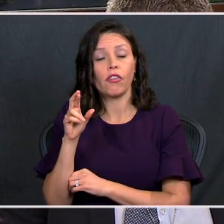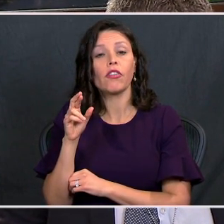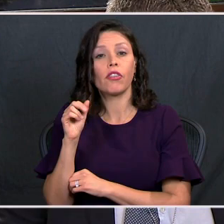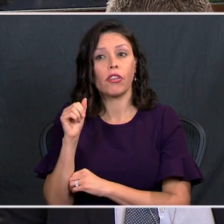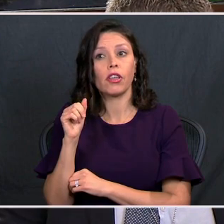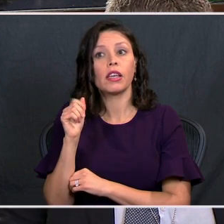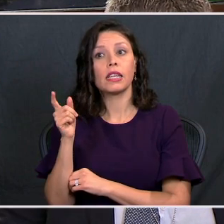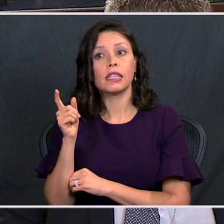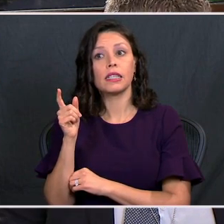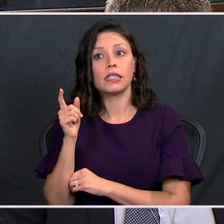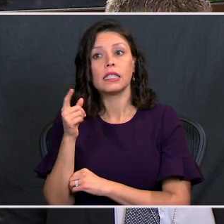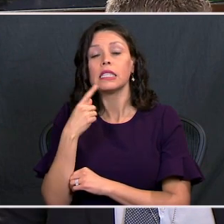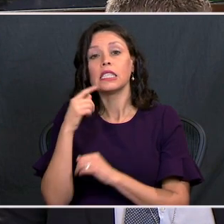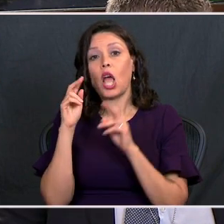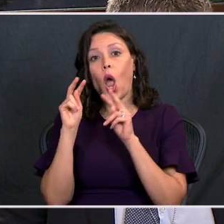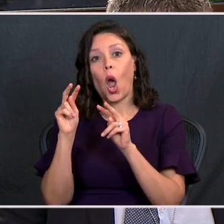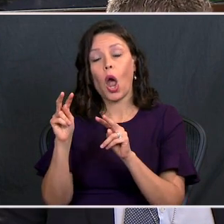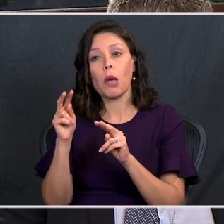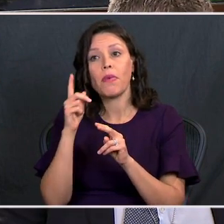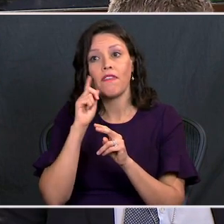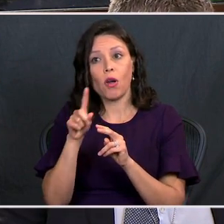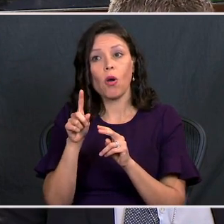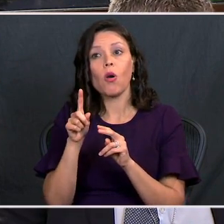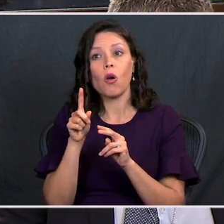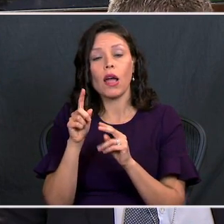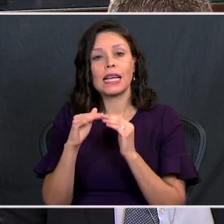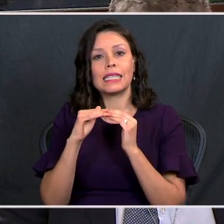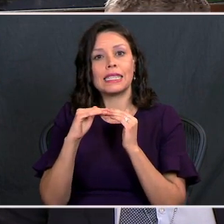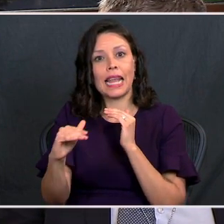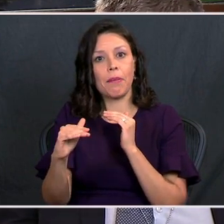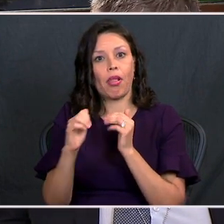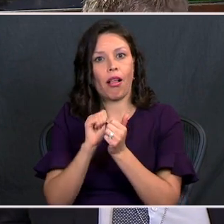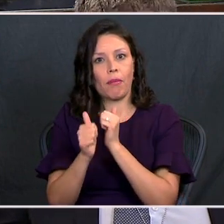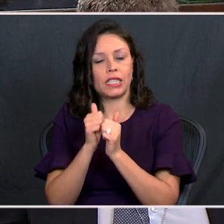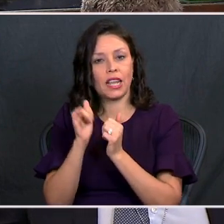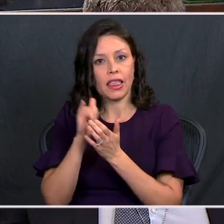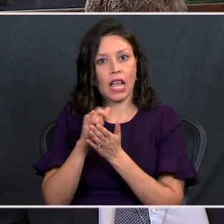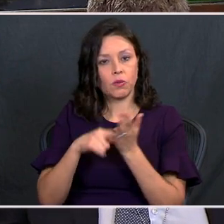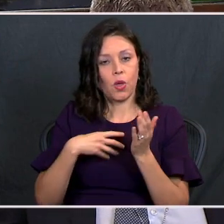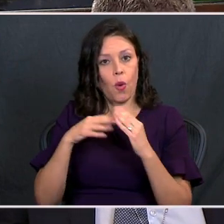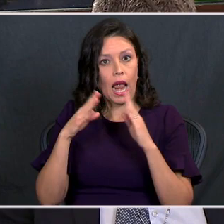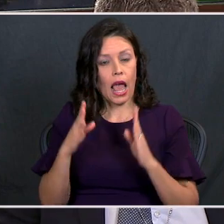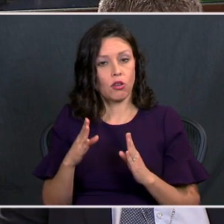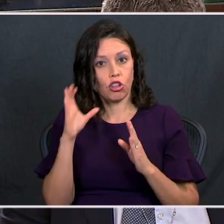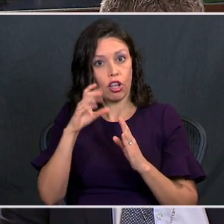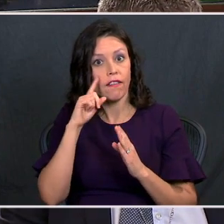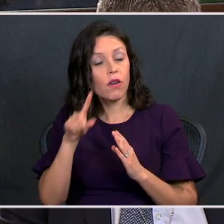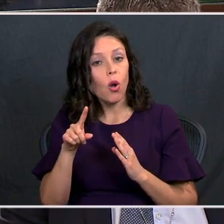says he hopes for a "stable competition." Is that what the White House is looking for?